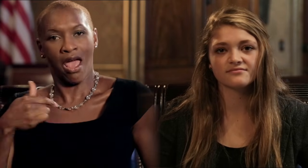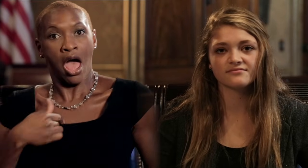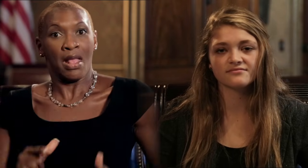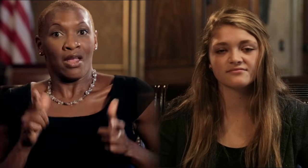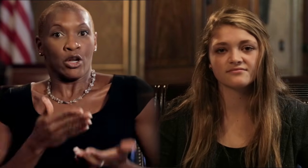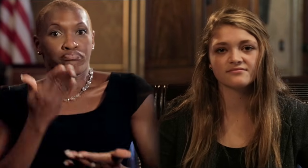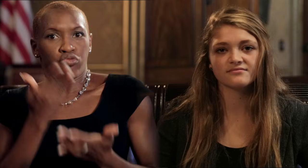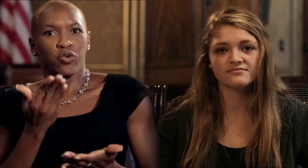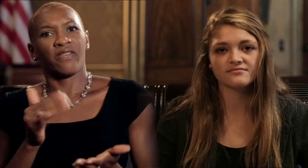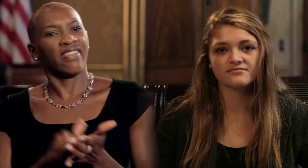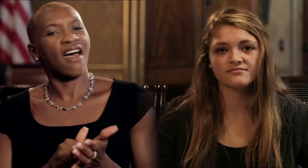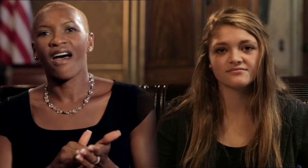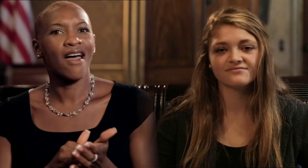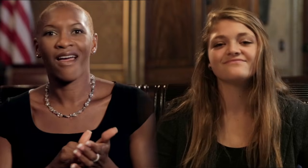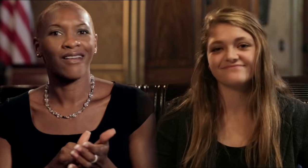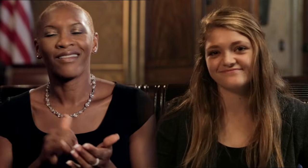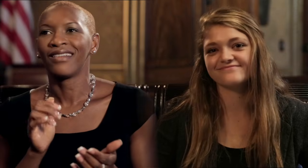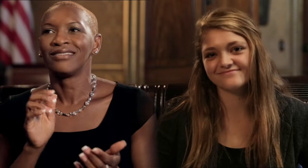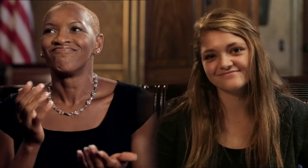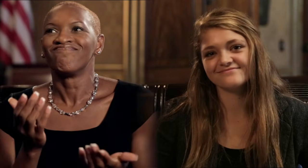I feel that I'm living proof that...